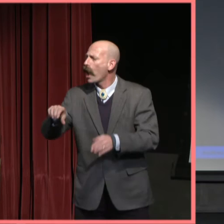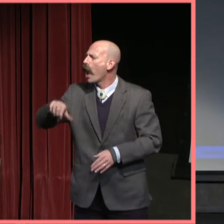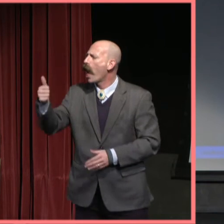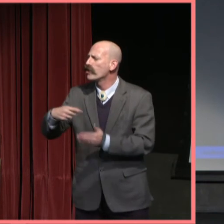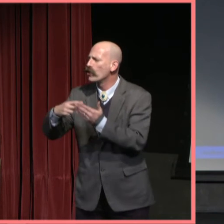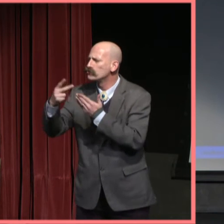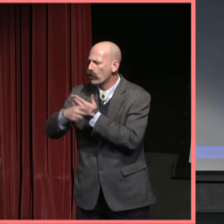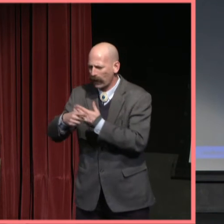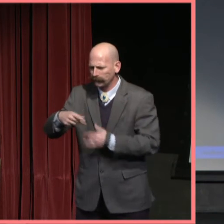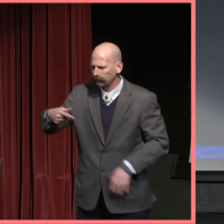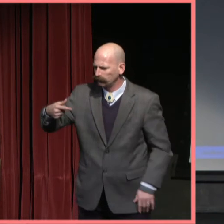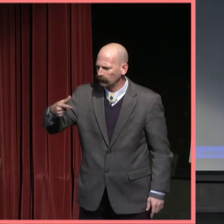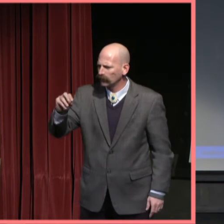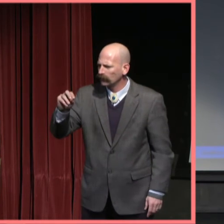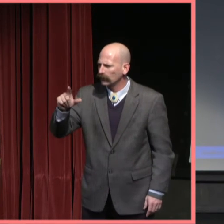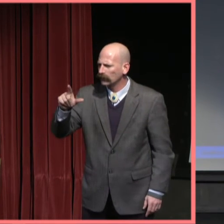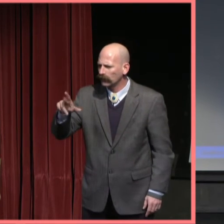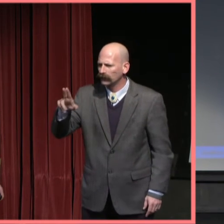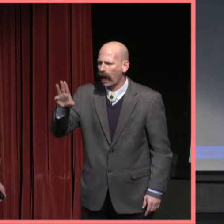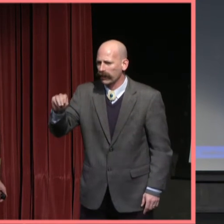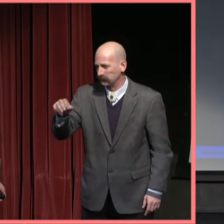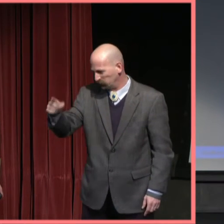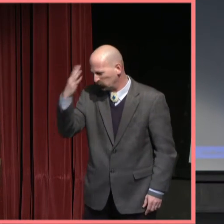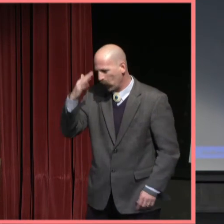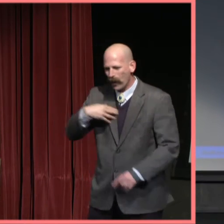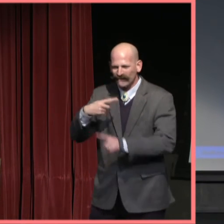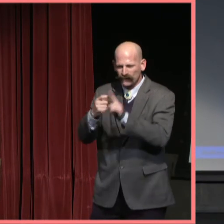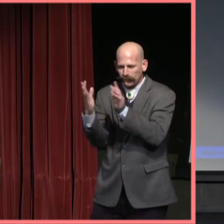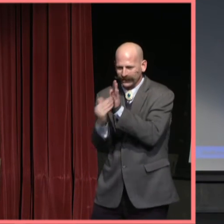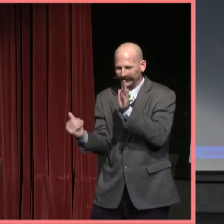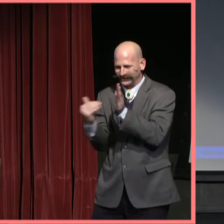As I mentioned, I'm a Kiwi from middle Earth, but GOLLUM actually stands